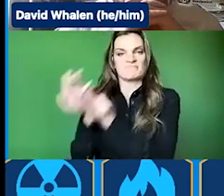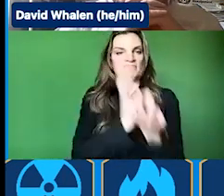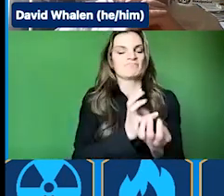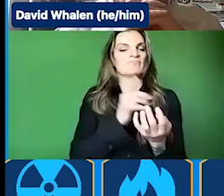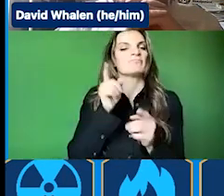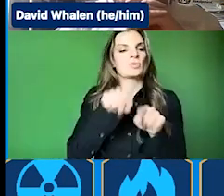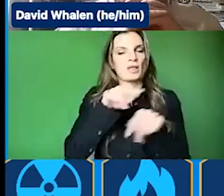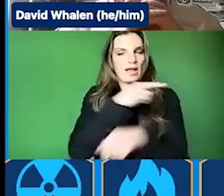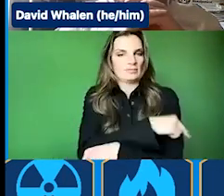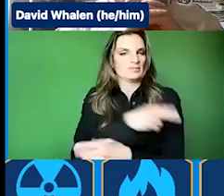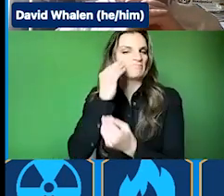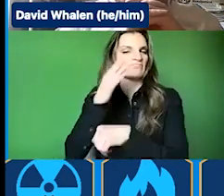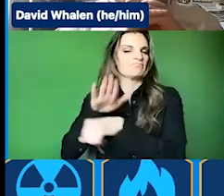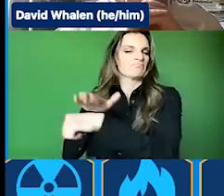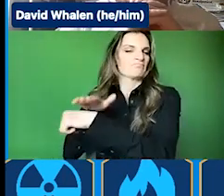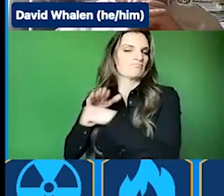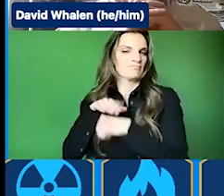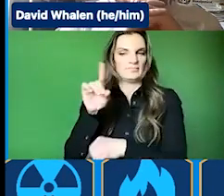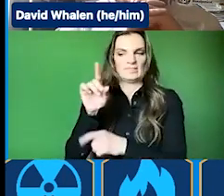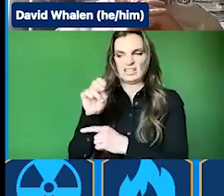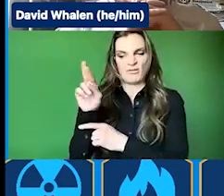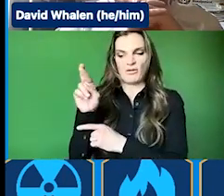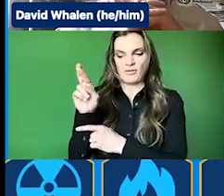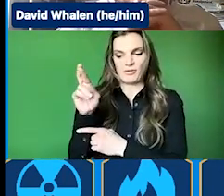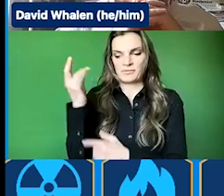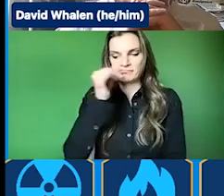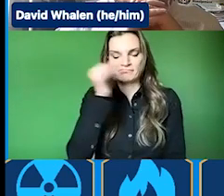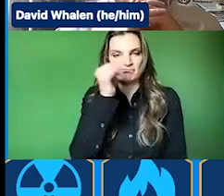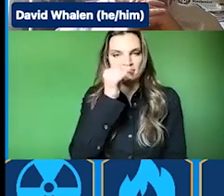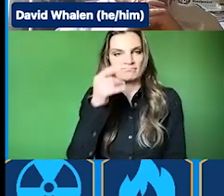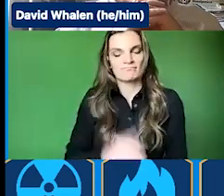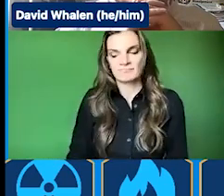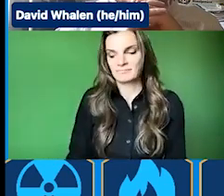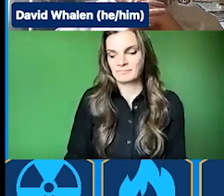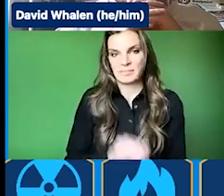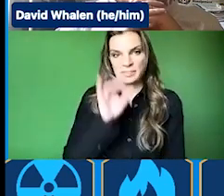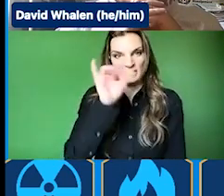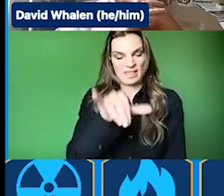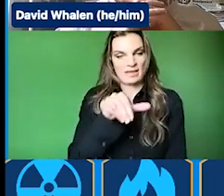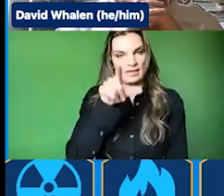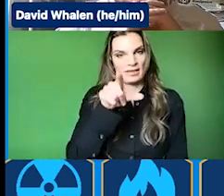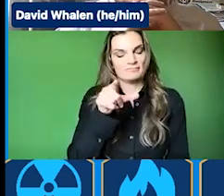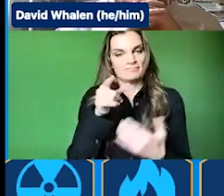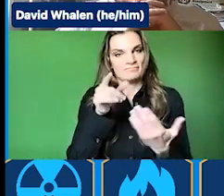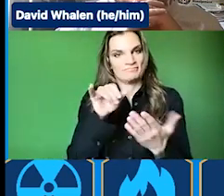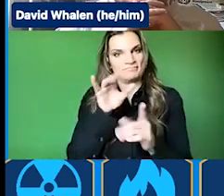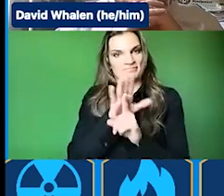this proactive DNR push, right, is you know it's happening in